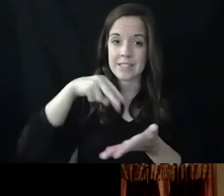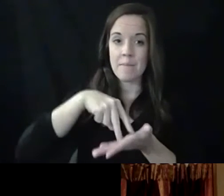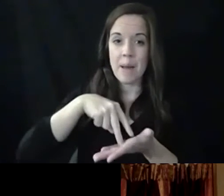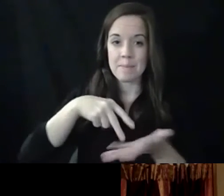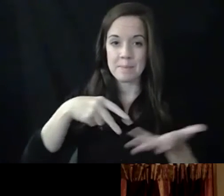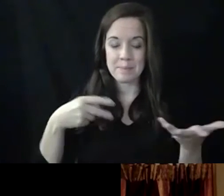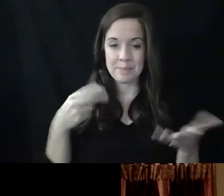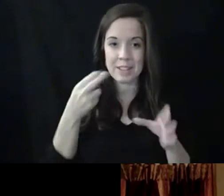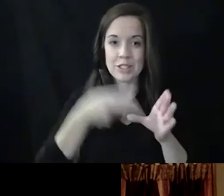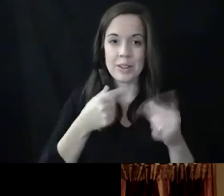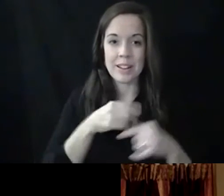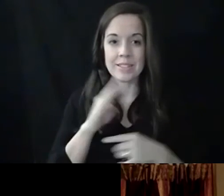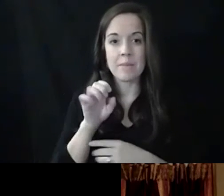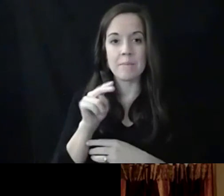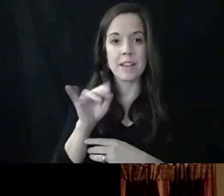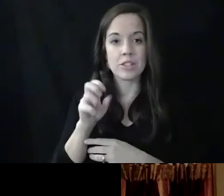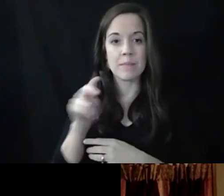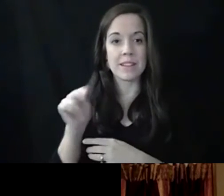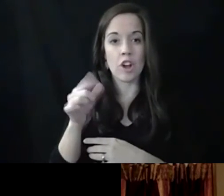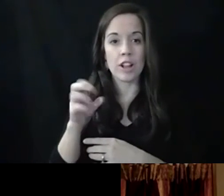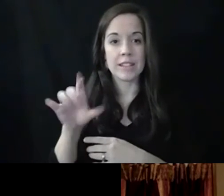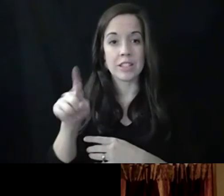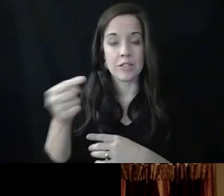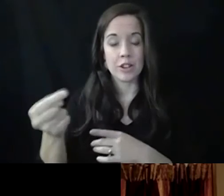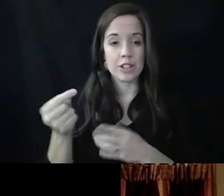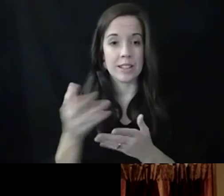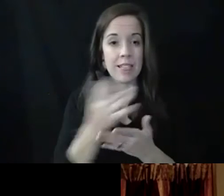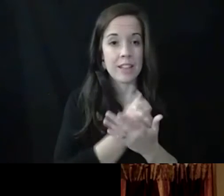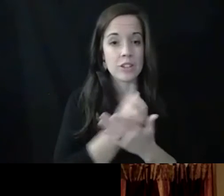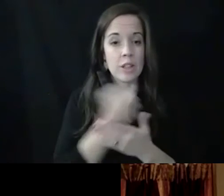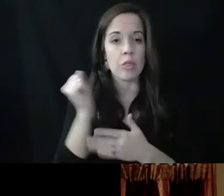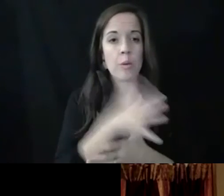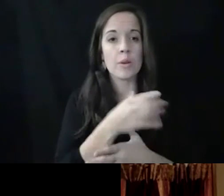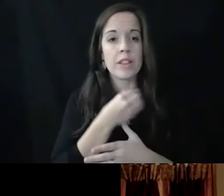Benjamin Garcia’s first collection, Thrown in the Throat, which came out this year from Milkweed